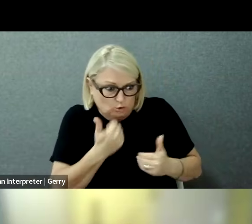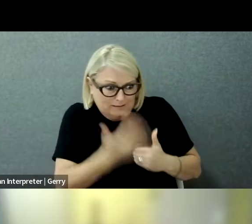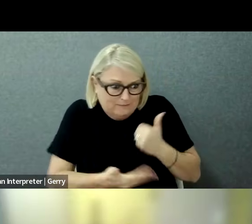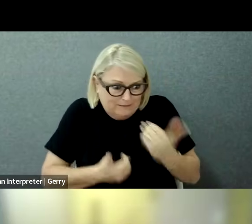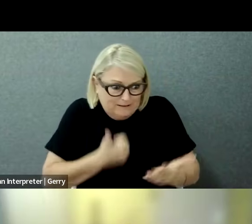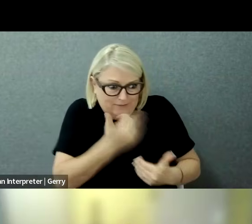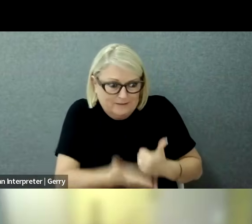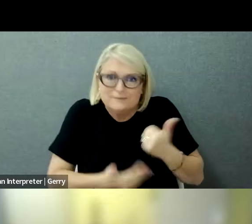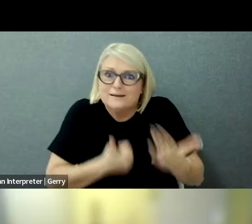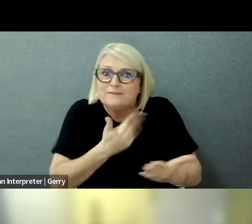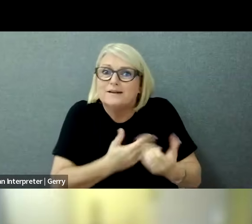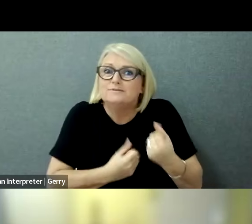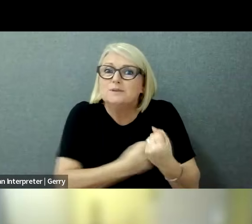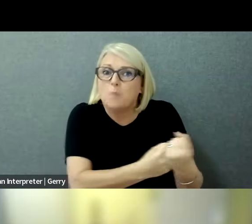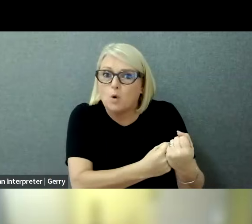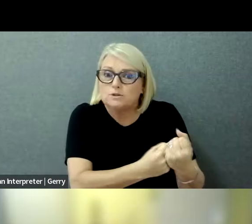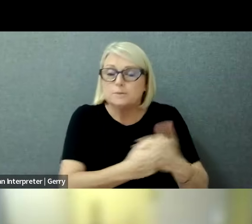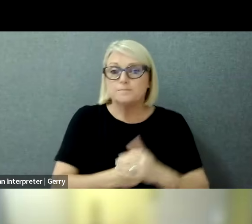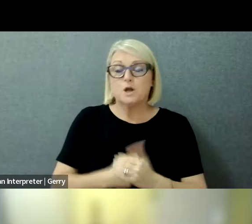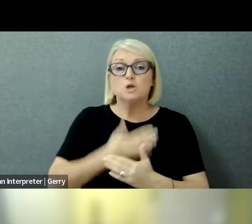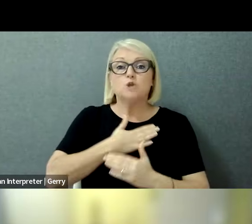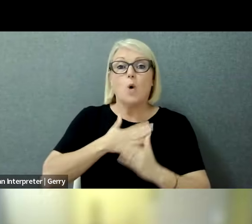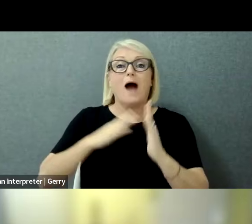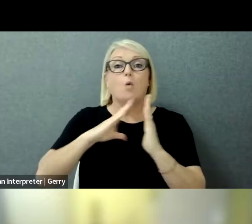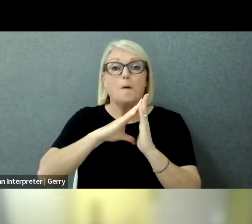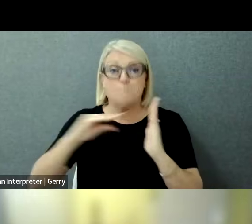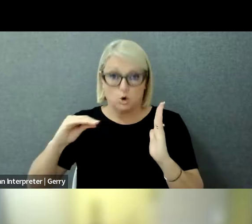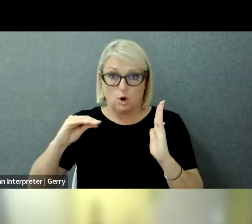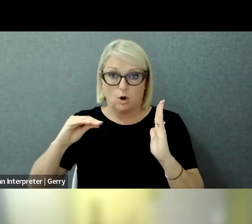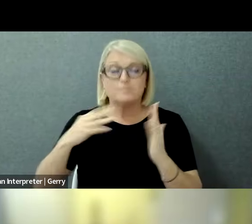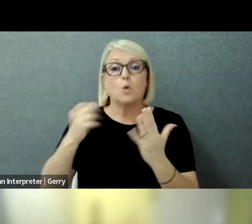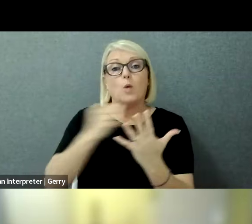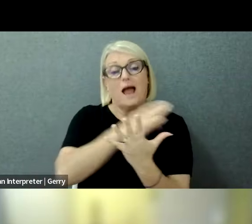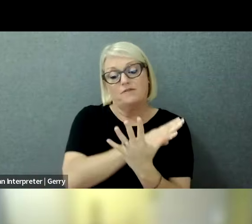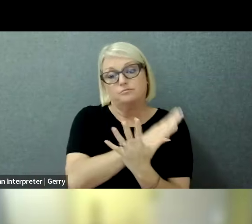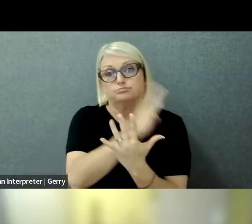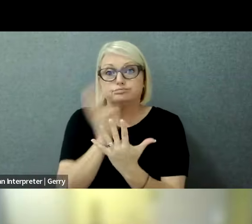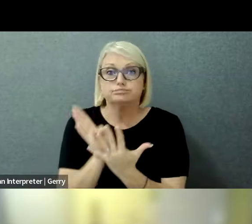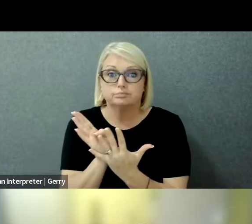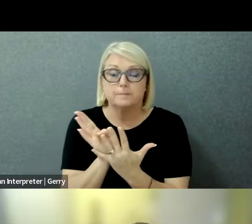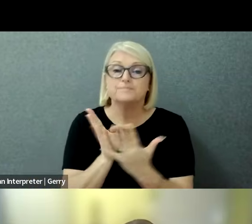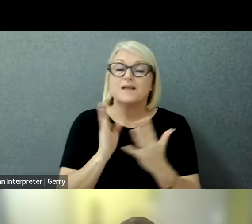In our model we designed a multidisciplinary team which was composed of allied health professionals,